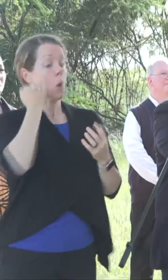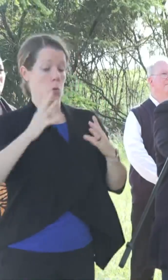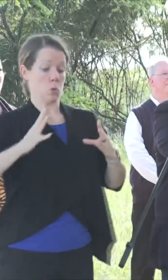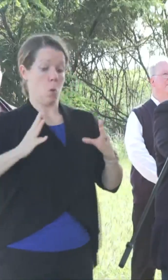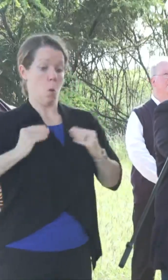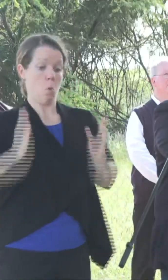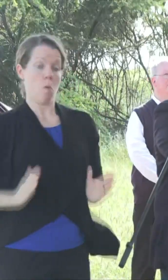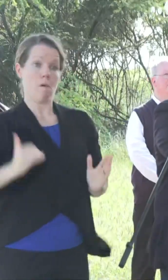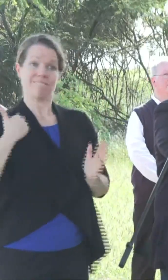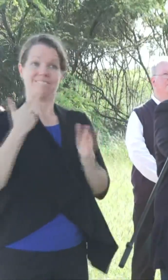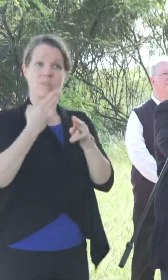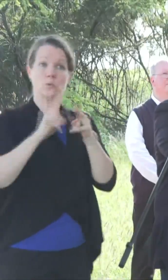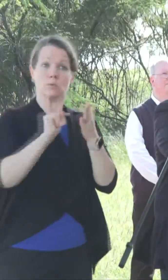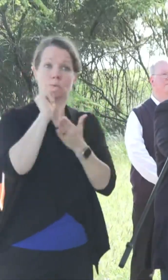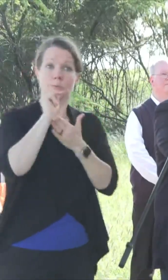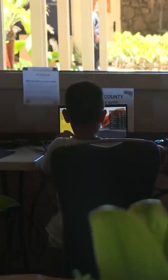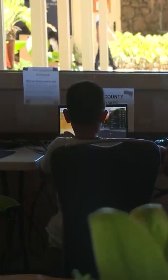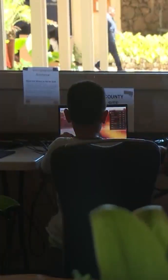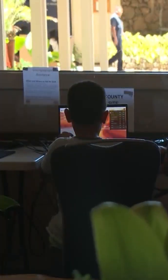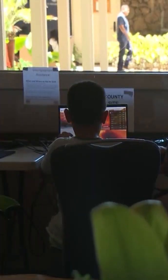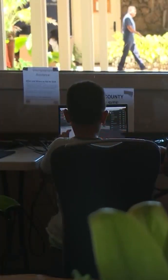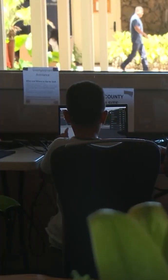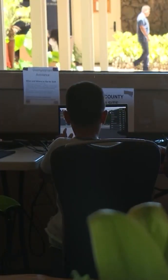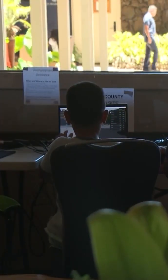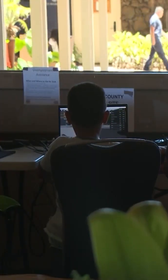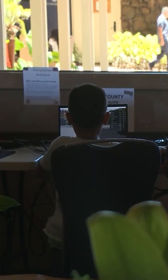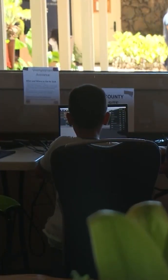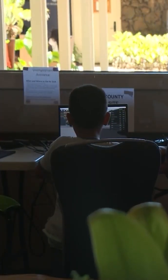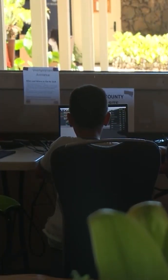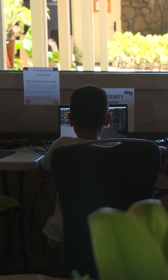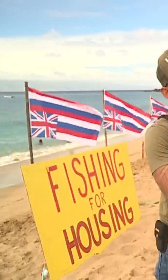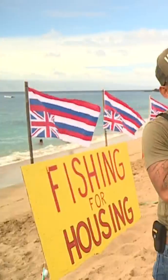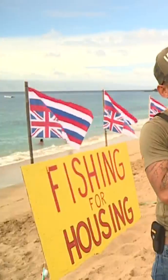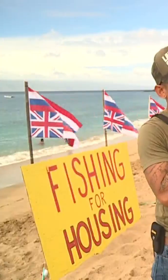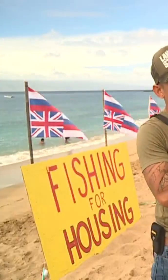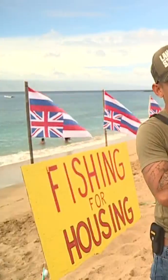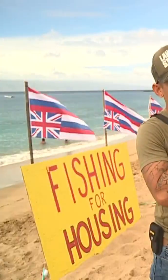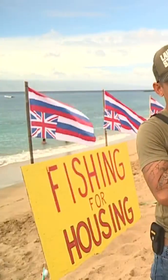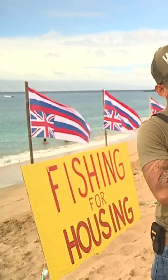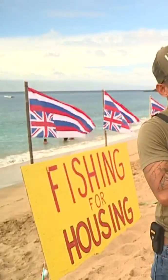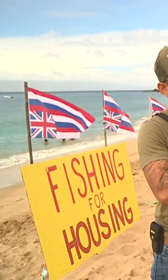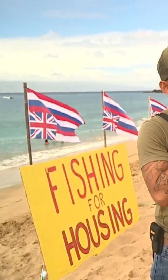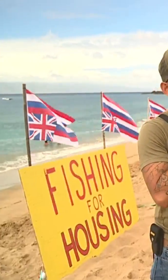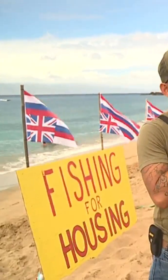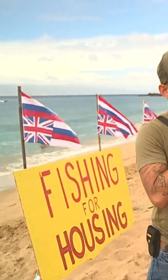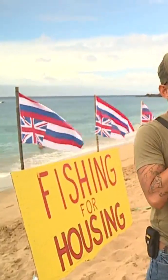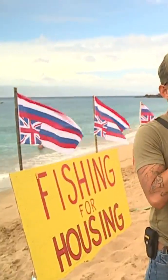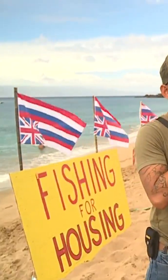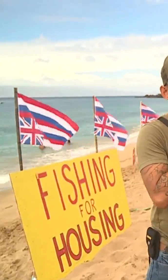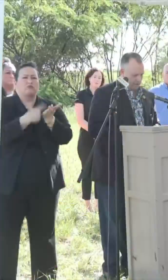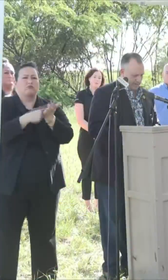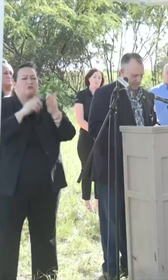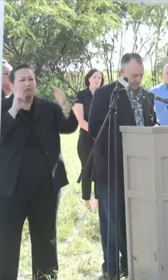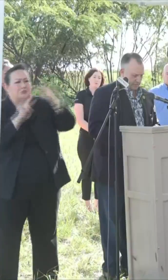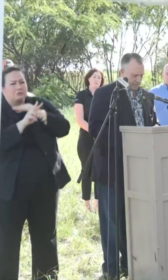2600 BEHIND RESIDENTS ARE STILL LIVING IN HOTELS. ON FRIDAY, THE GOVERNOR, MAUI MAYOR RICHARD BISSEN AND